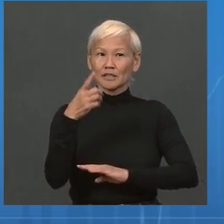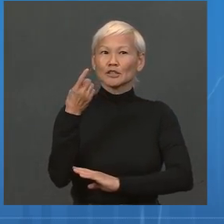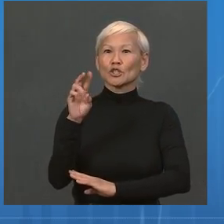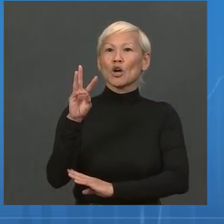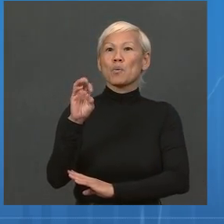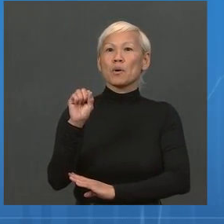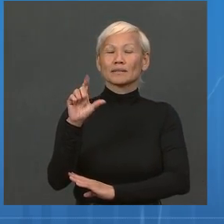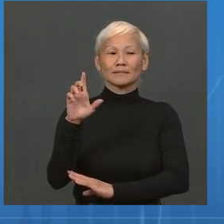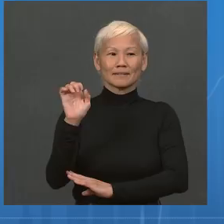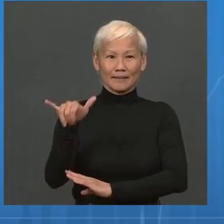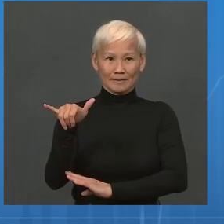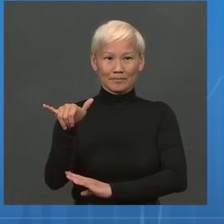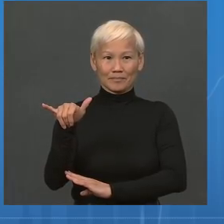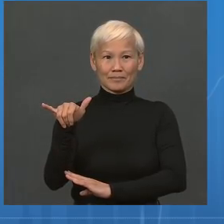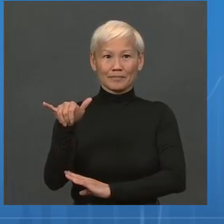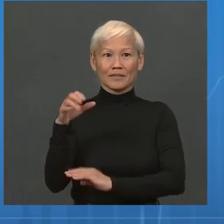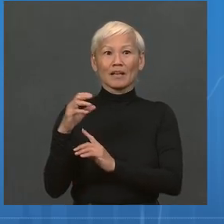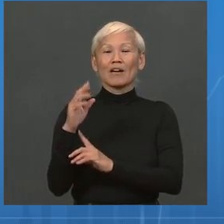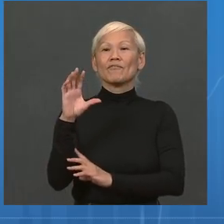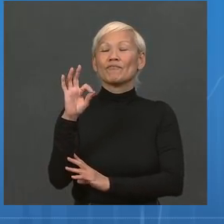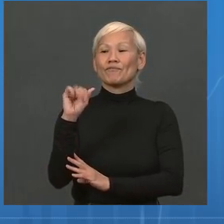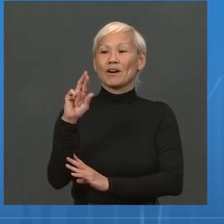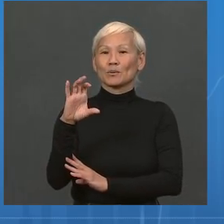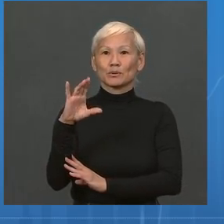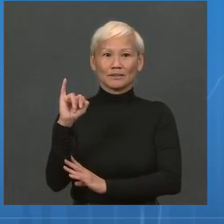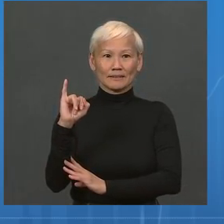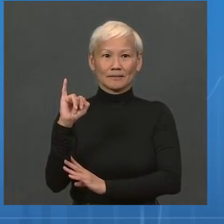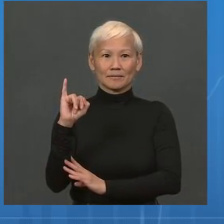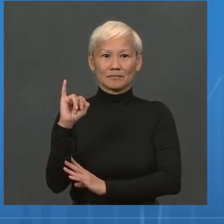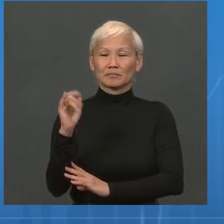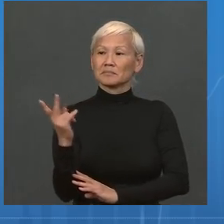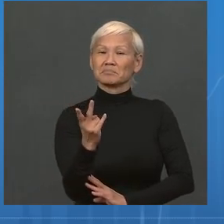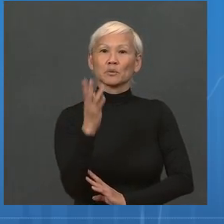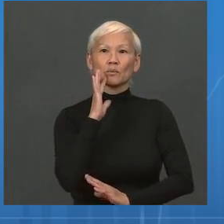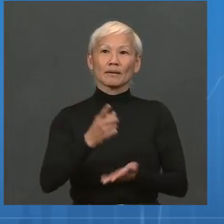to discuss the CDC decision and the effectiveness of vaccines for kids.